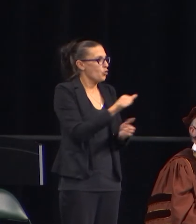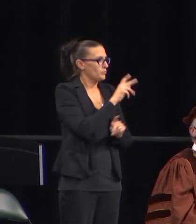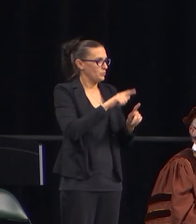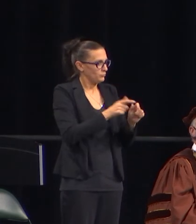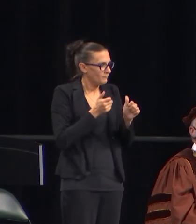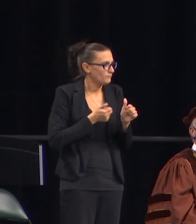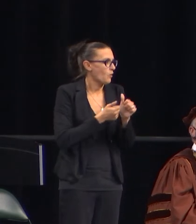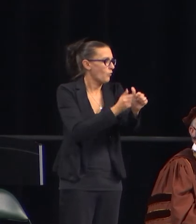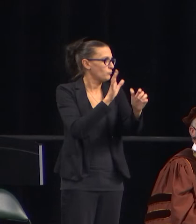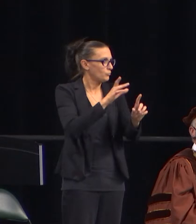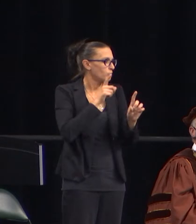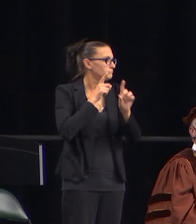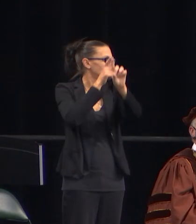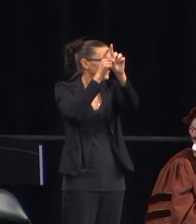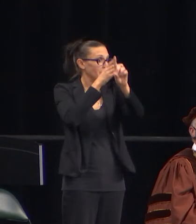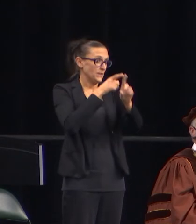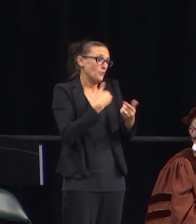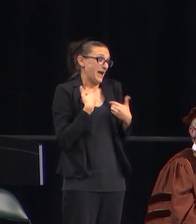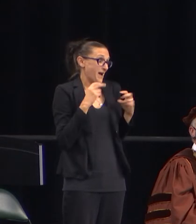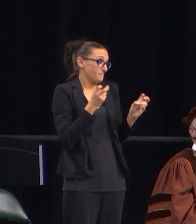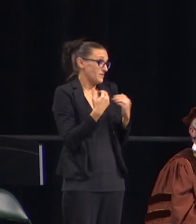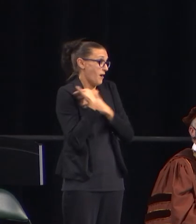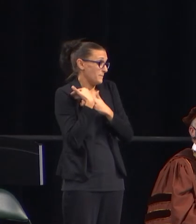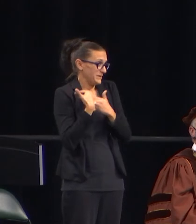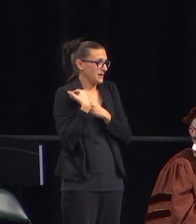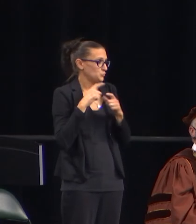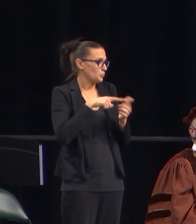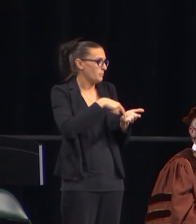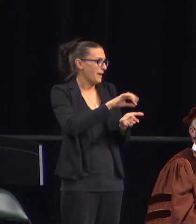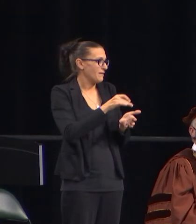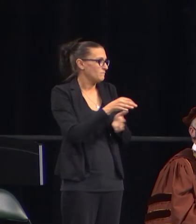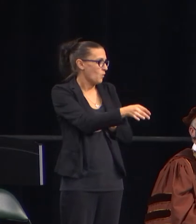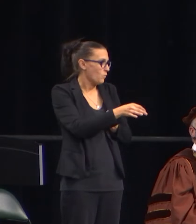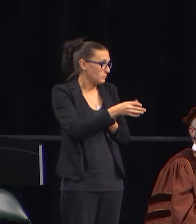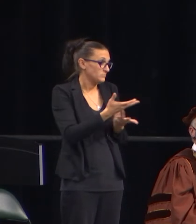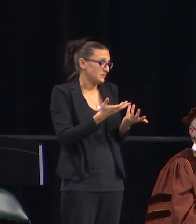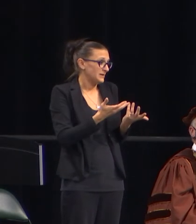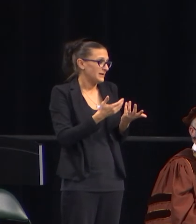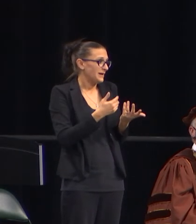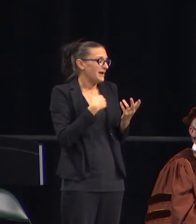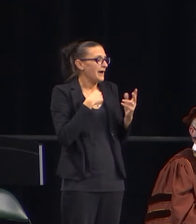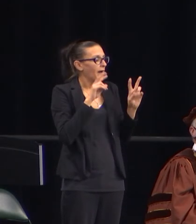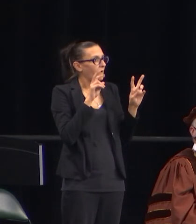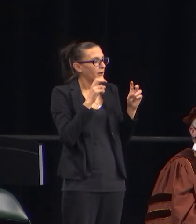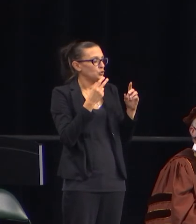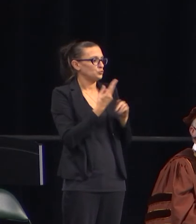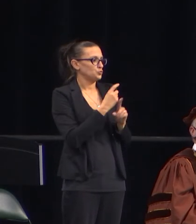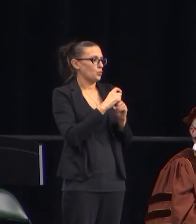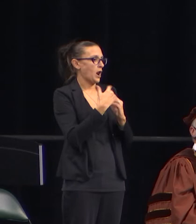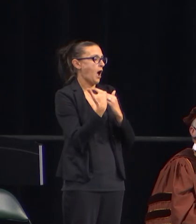Indeed, you have an obligation to pay it forward. And I don't use the word obligation lightly.